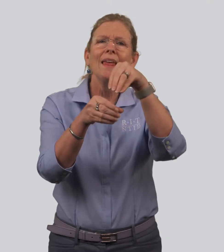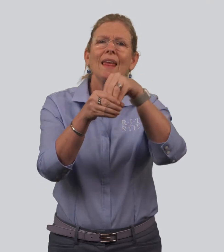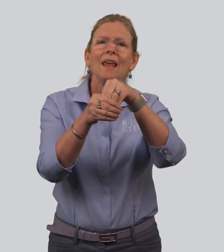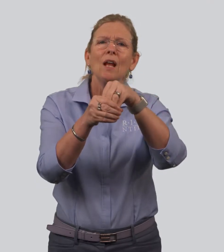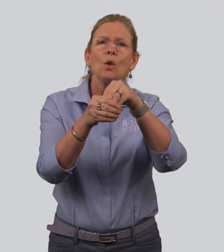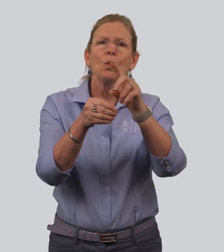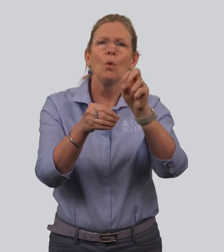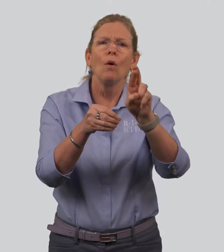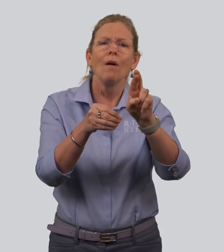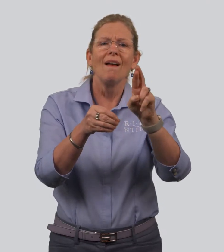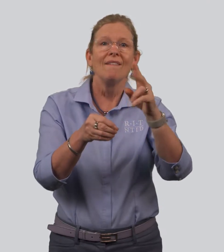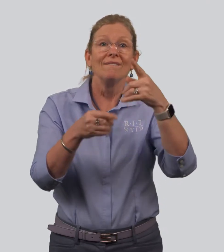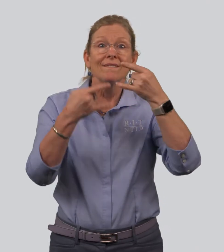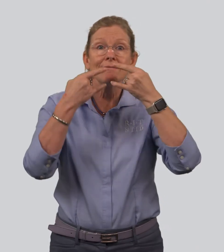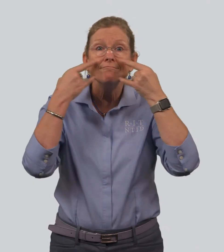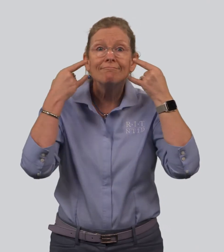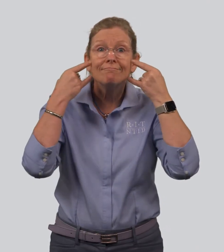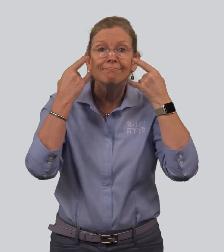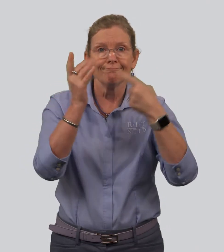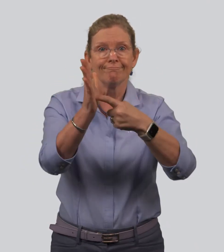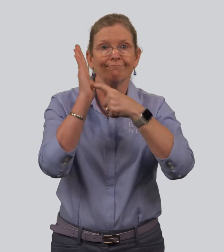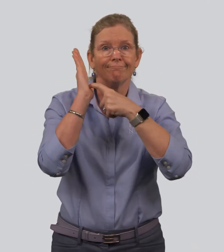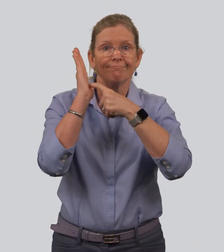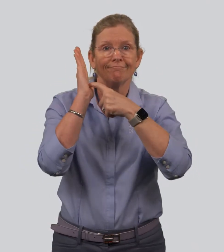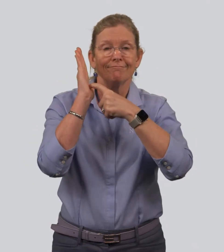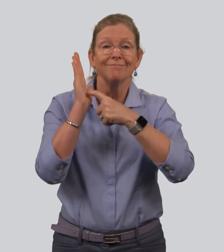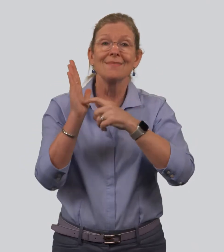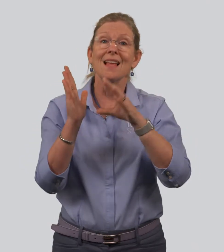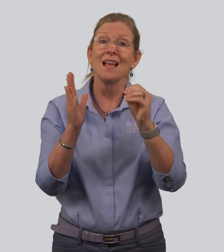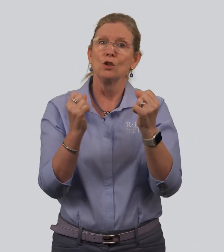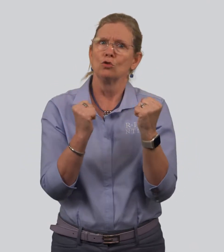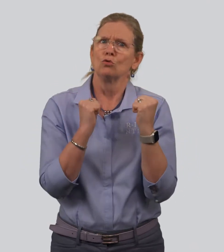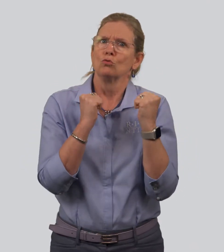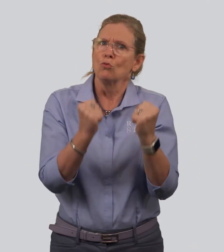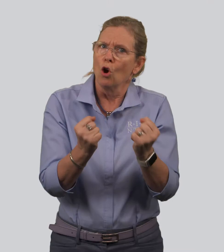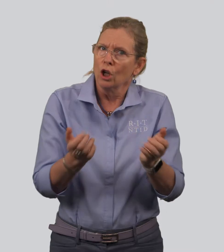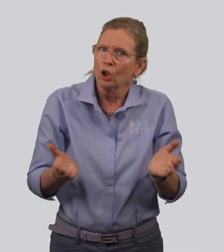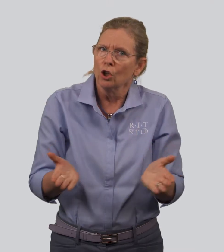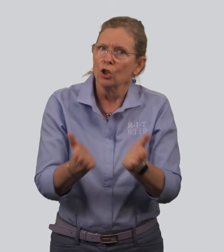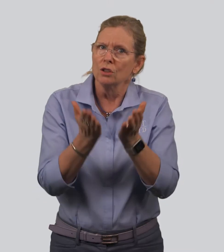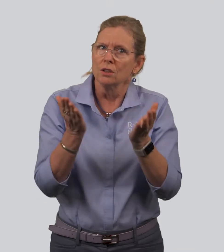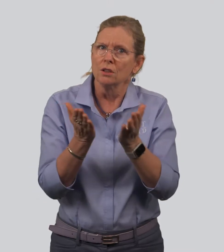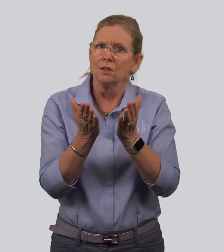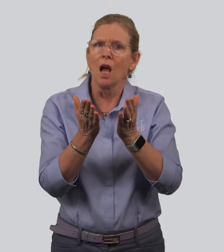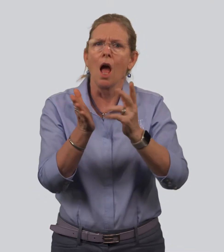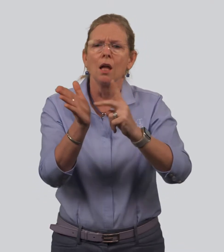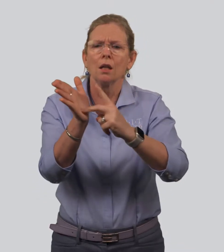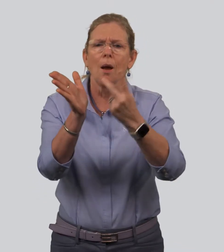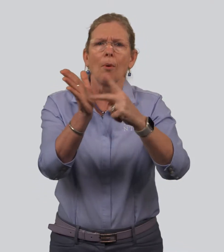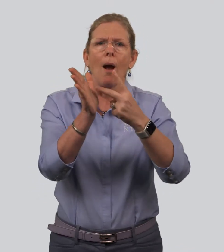We will continue the indoor face mask mandate and strongly encourage the doubling up